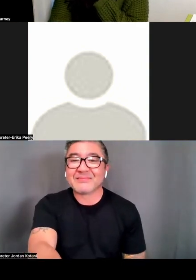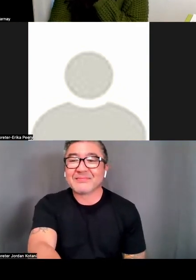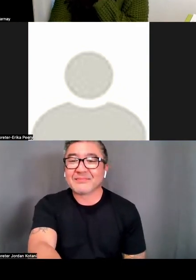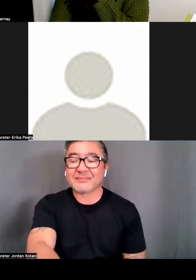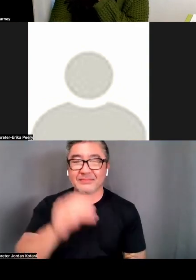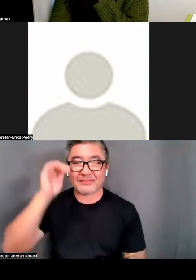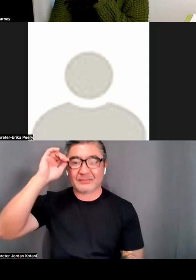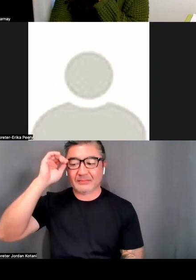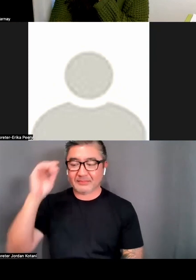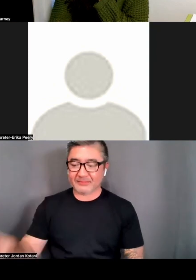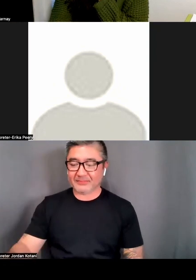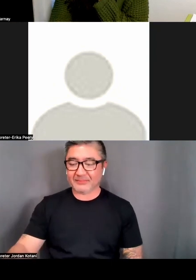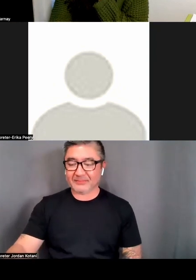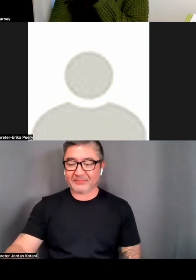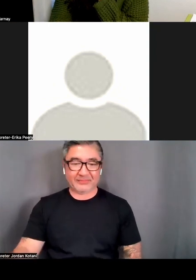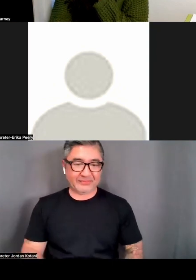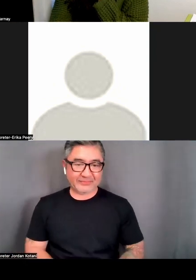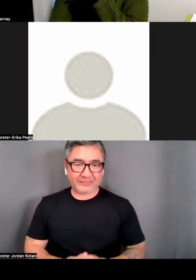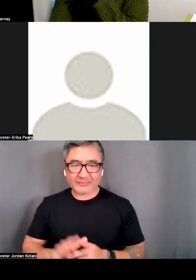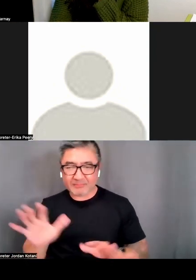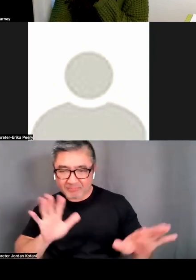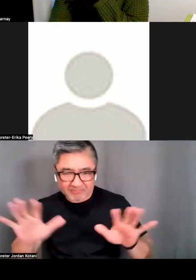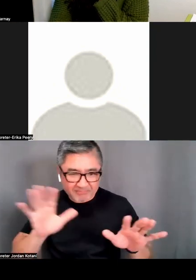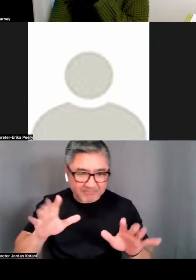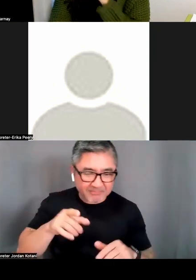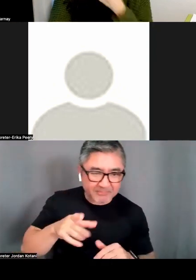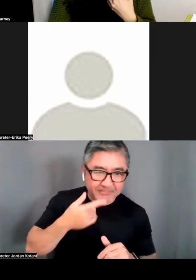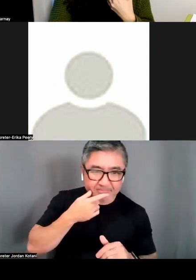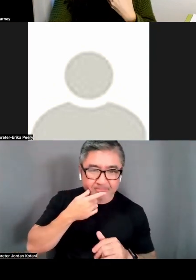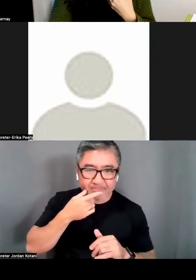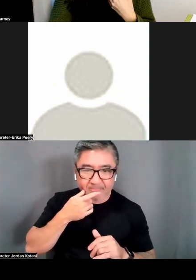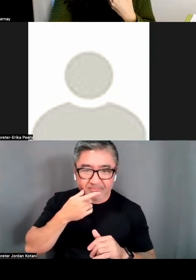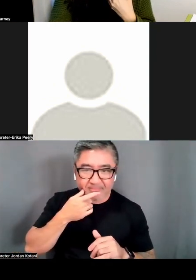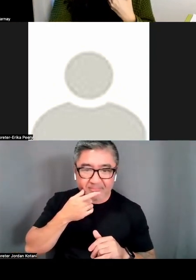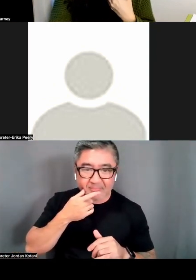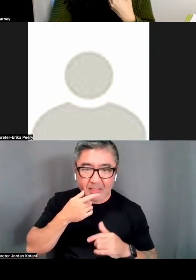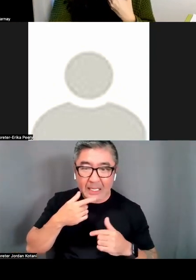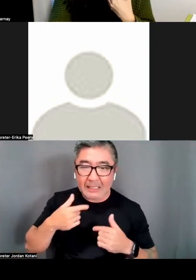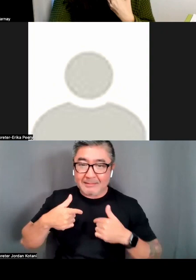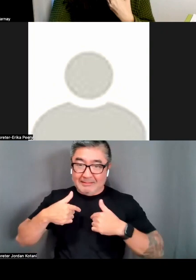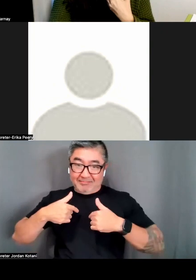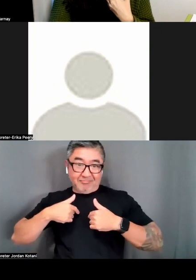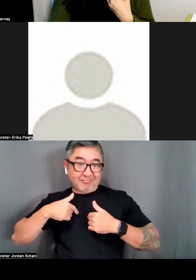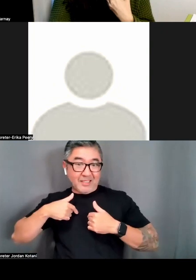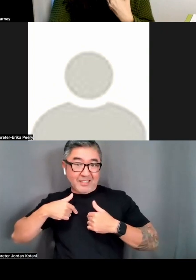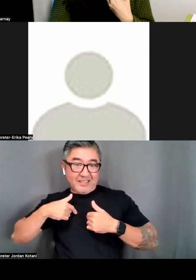I'm going to be able to hear it on my end. Pretty sure